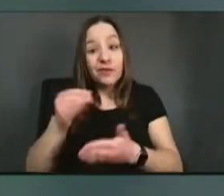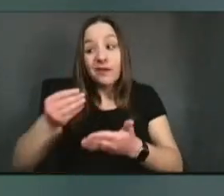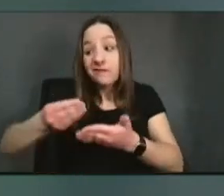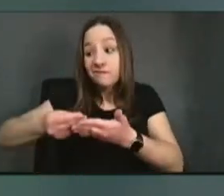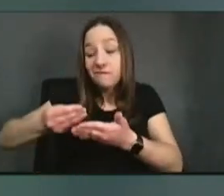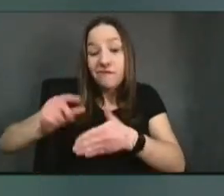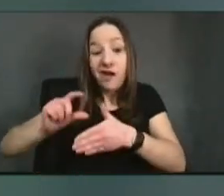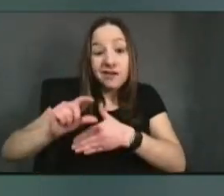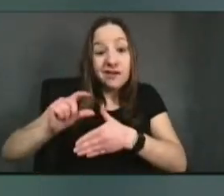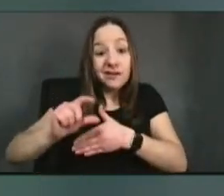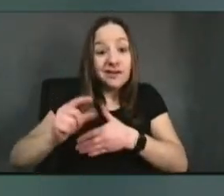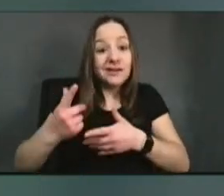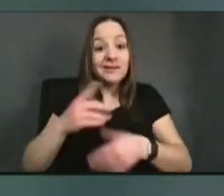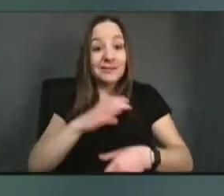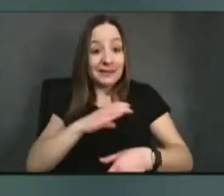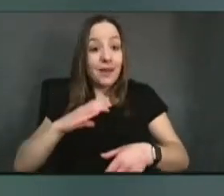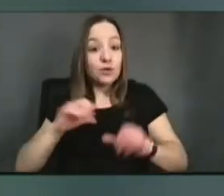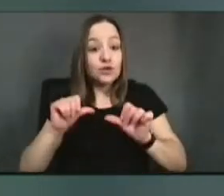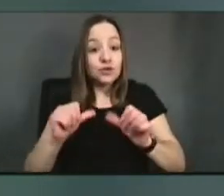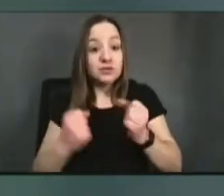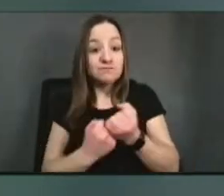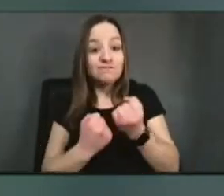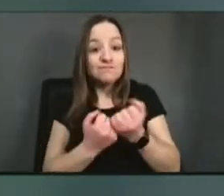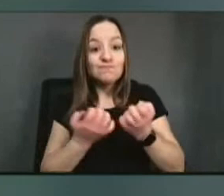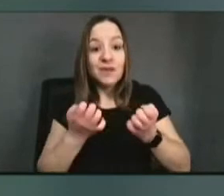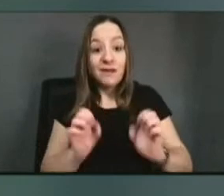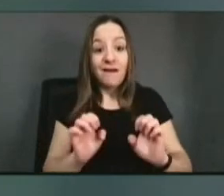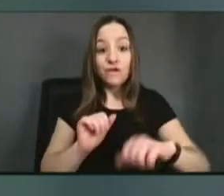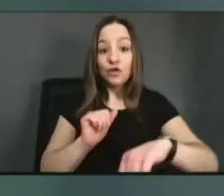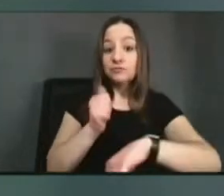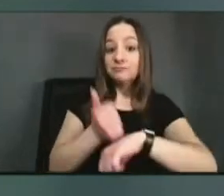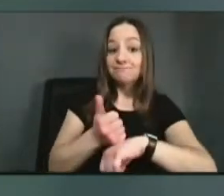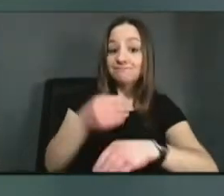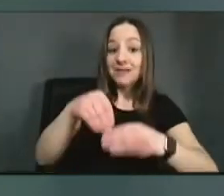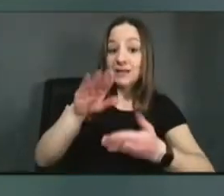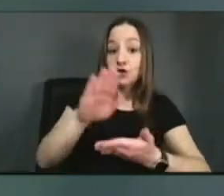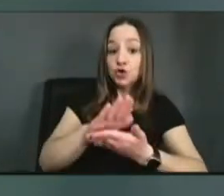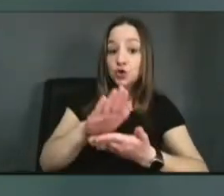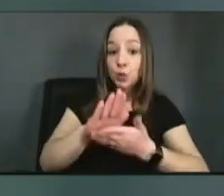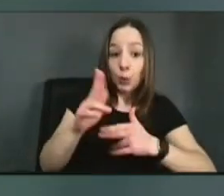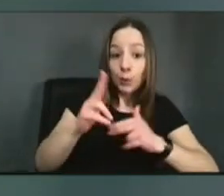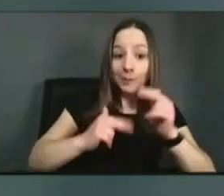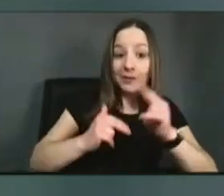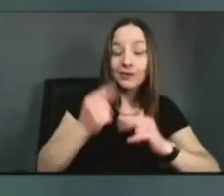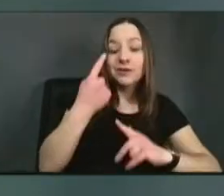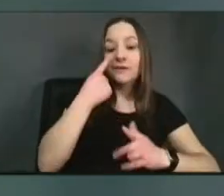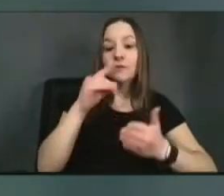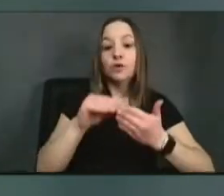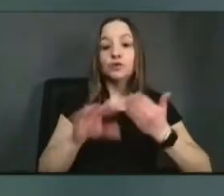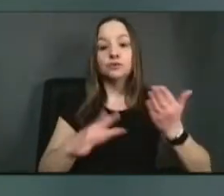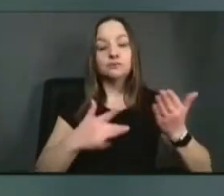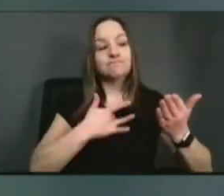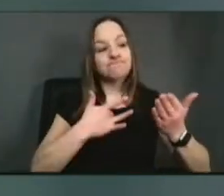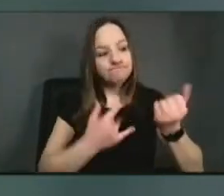support in many ways. Um, you know funding from counsel to continue to support efforts that